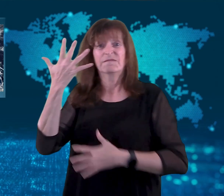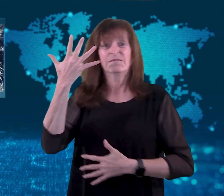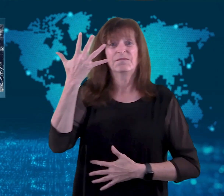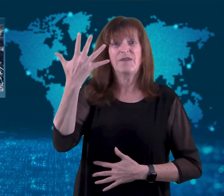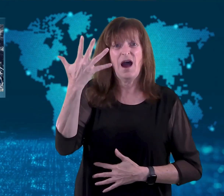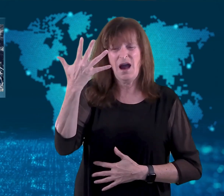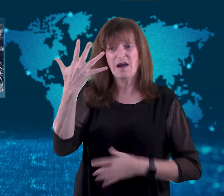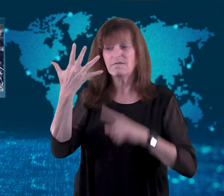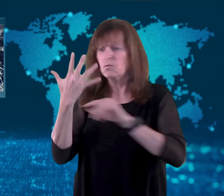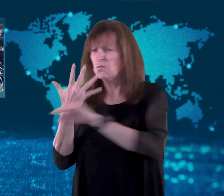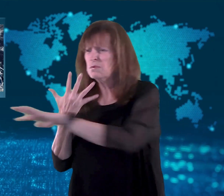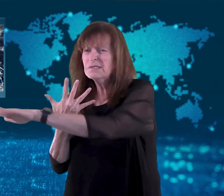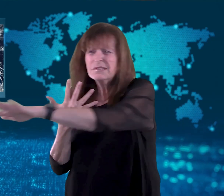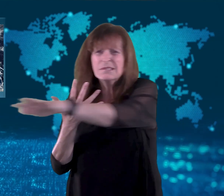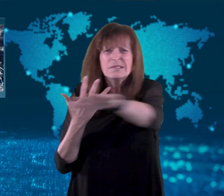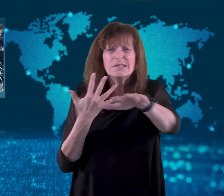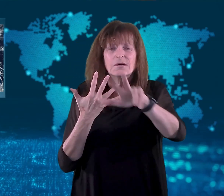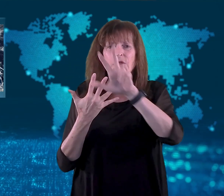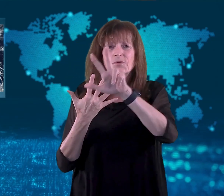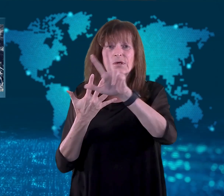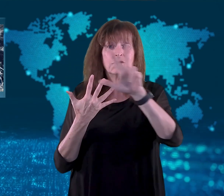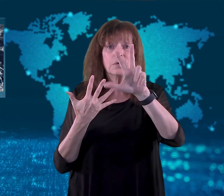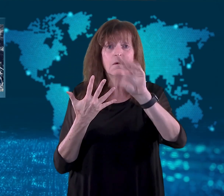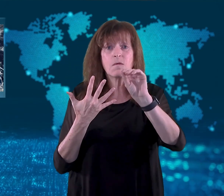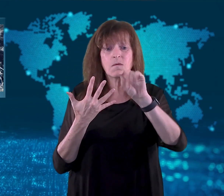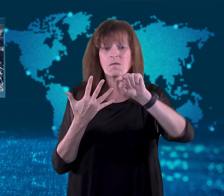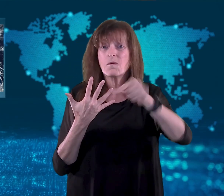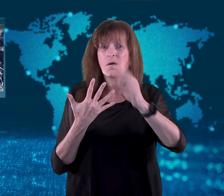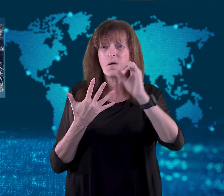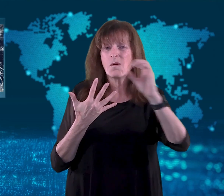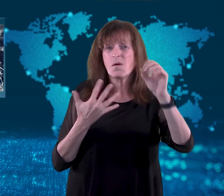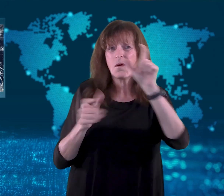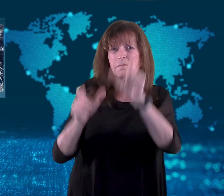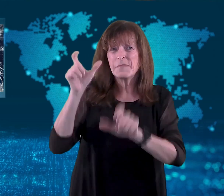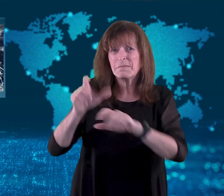in Kagoshima, Miyazaki and Oita.